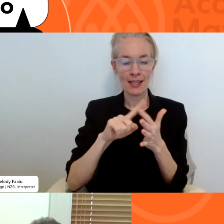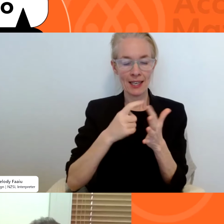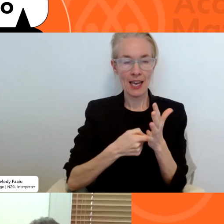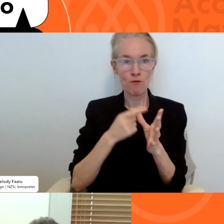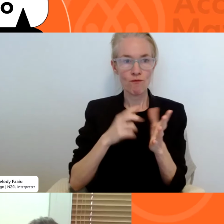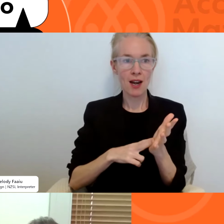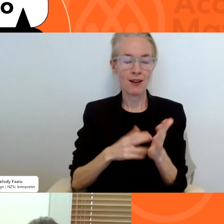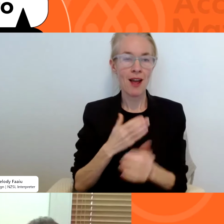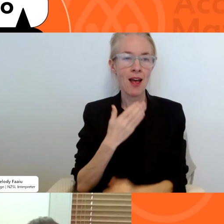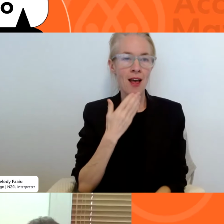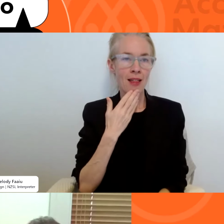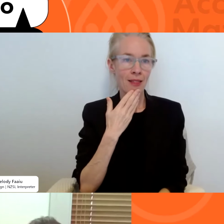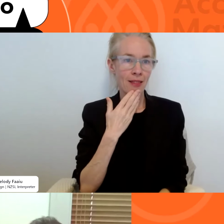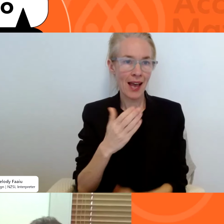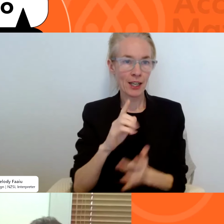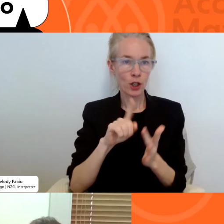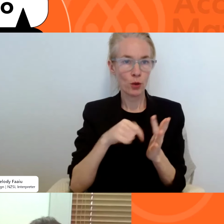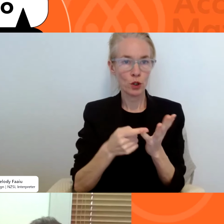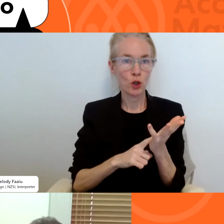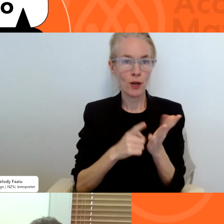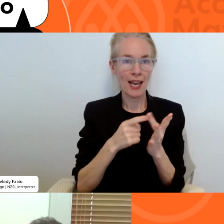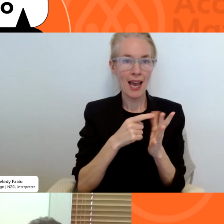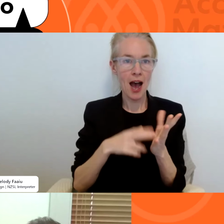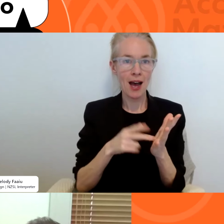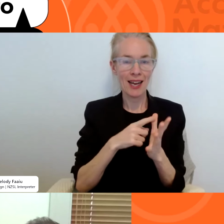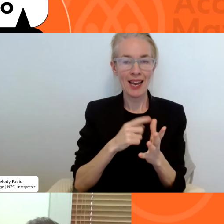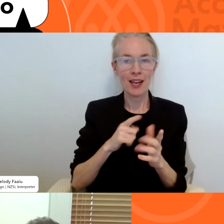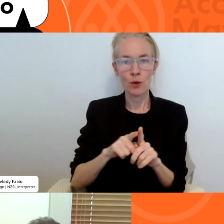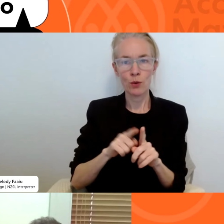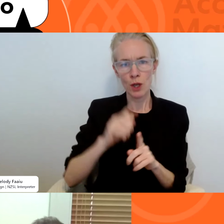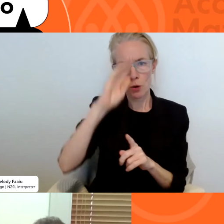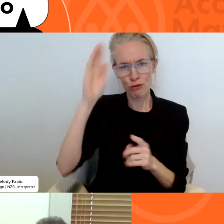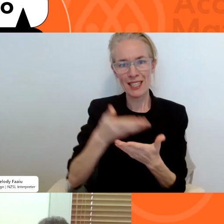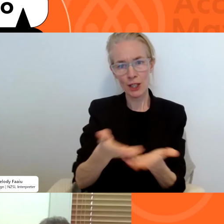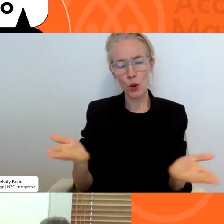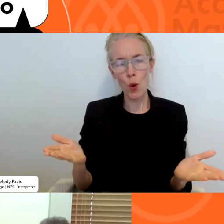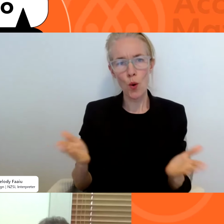mihi nui ki a koutou katoa, gidday everyone. Really pleased to have